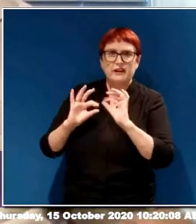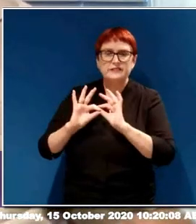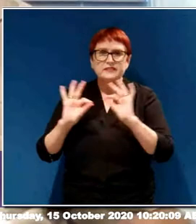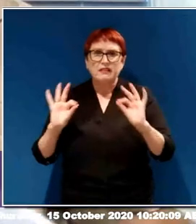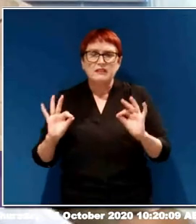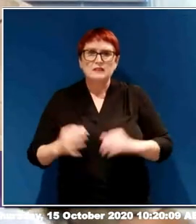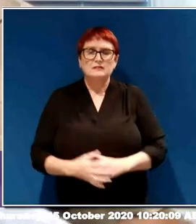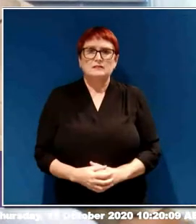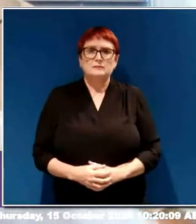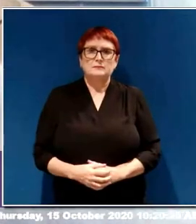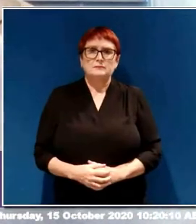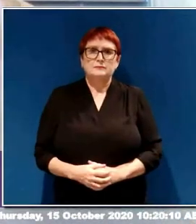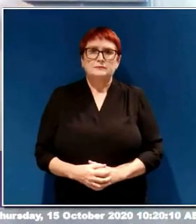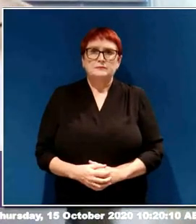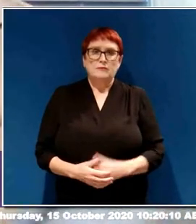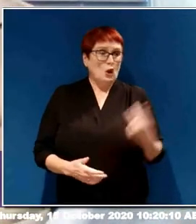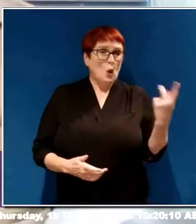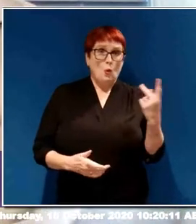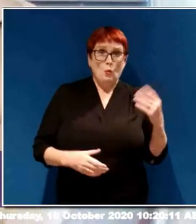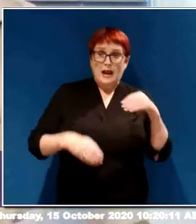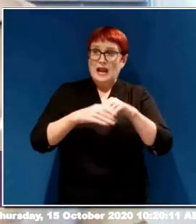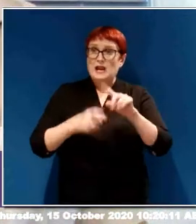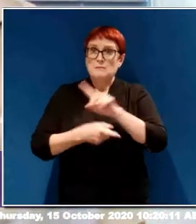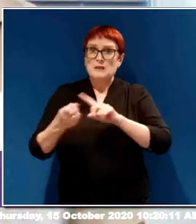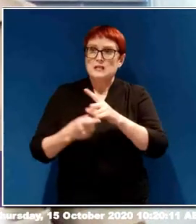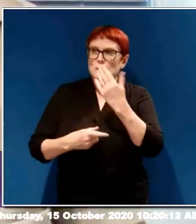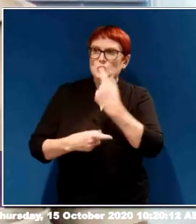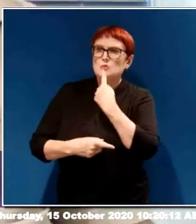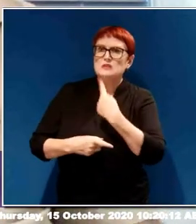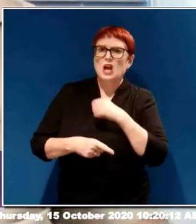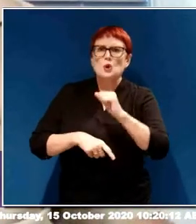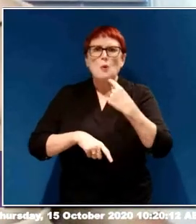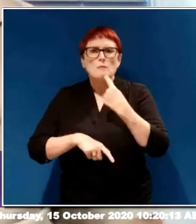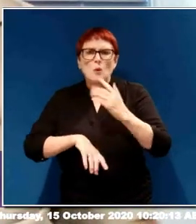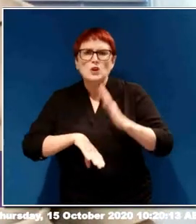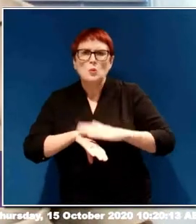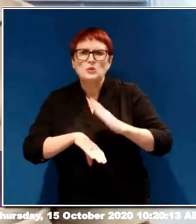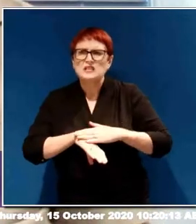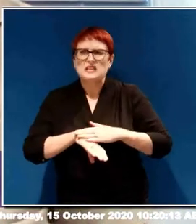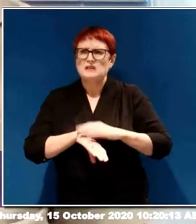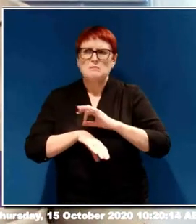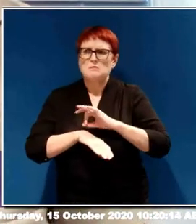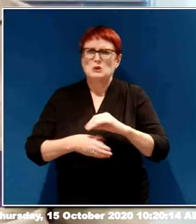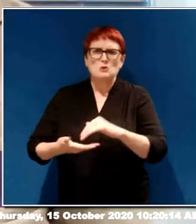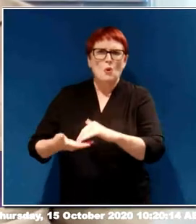and nothing more than that. There was no offer of any information on what we could do,